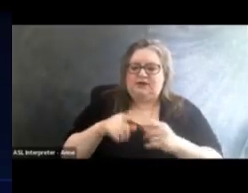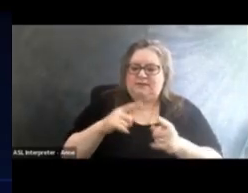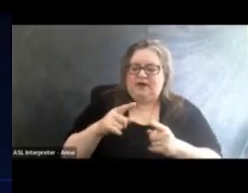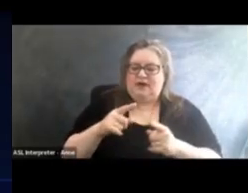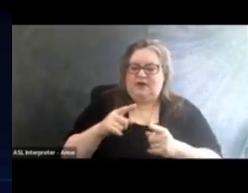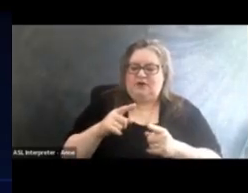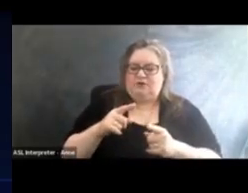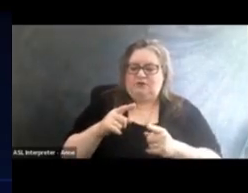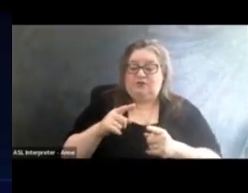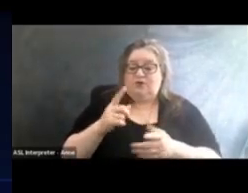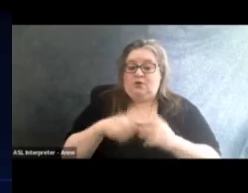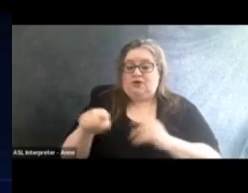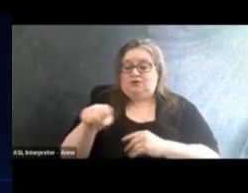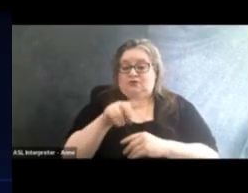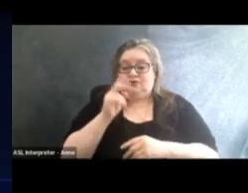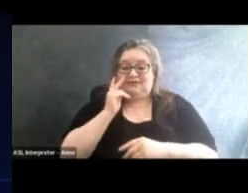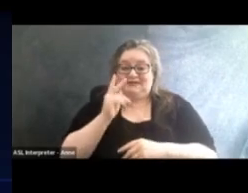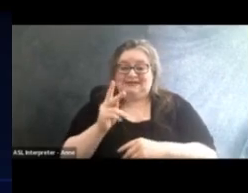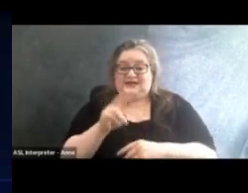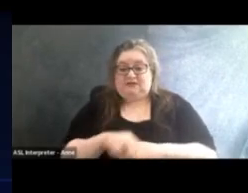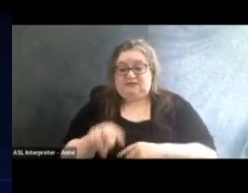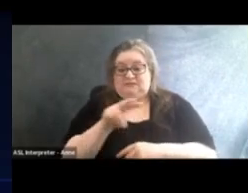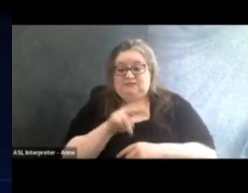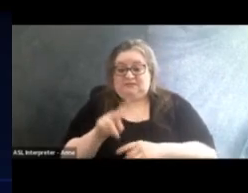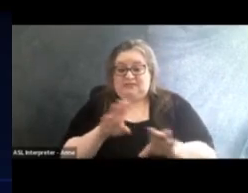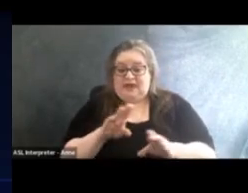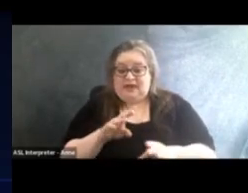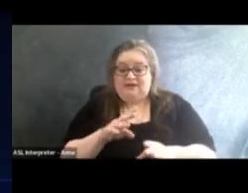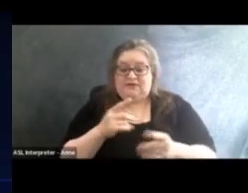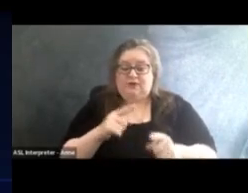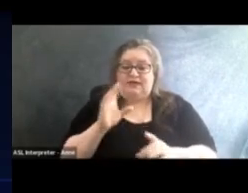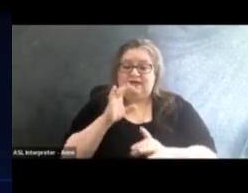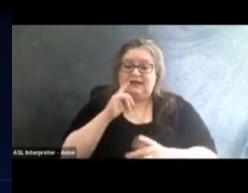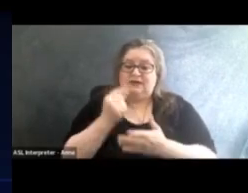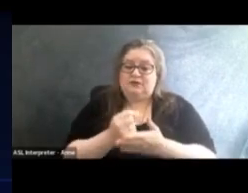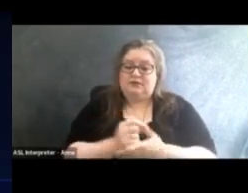we're seeing in a client who's receiving substance use disorder treatment, and there's a big